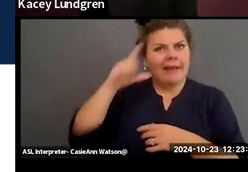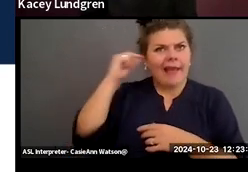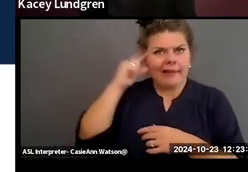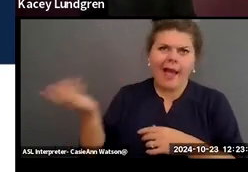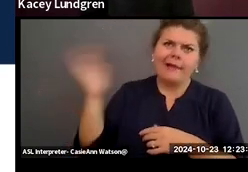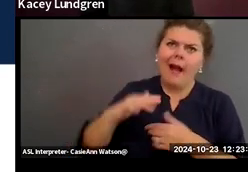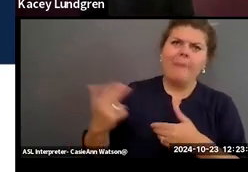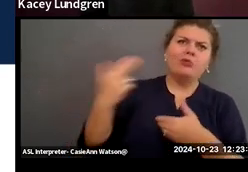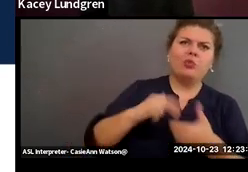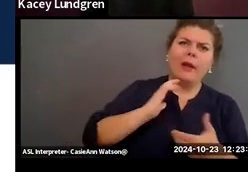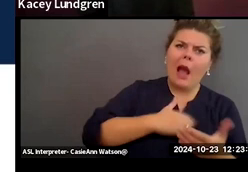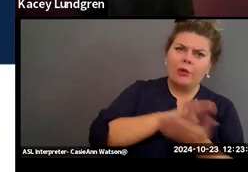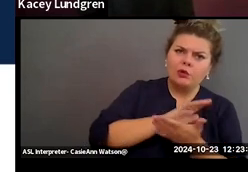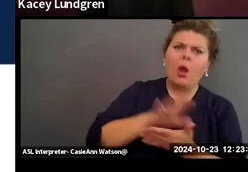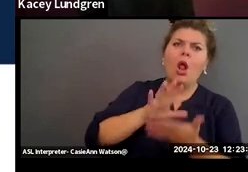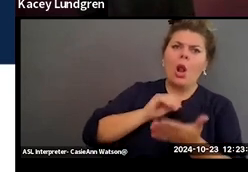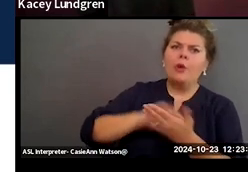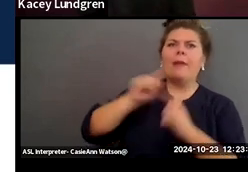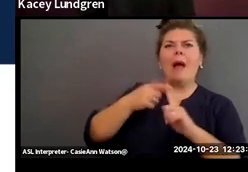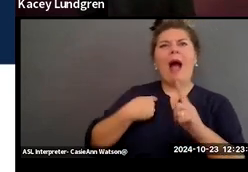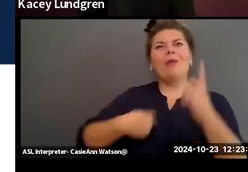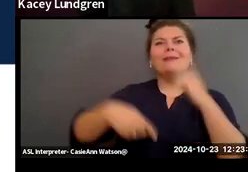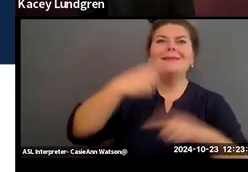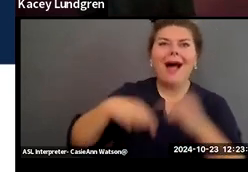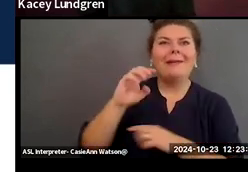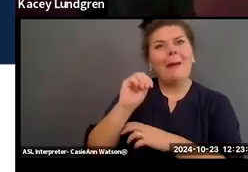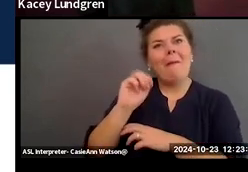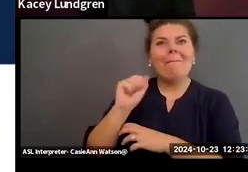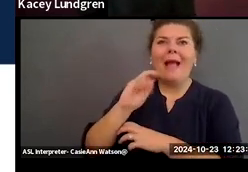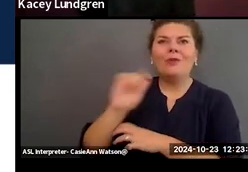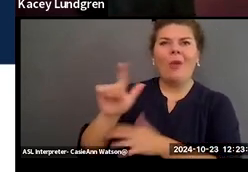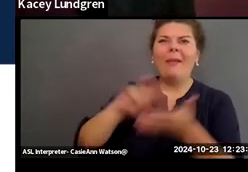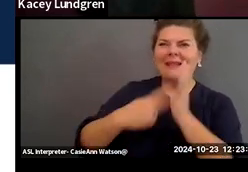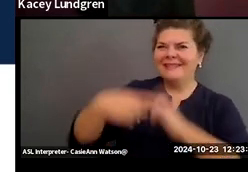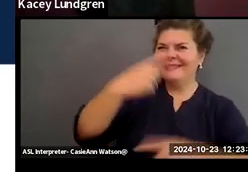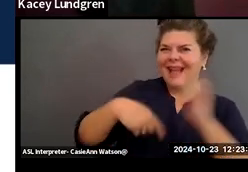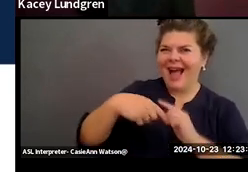and learn about their manual methods for teaching. Manual means using sign language.